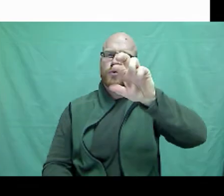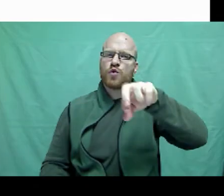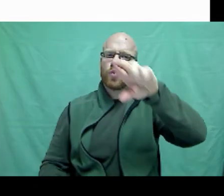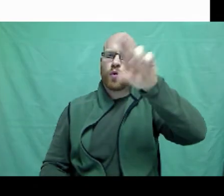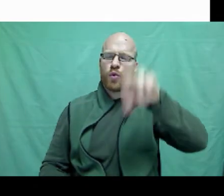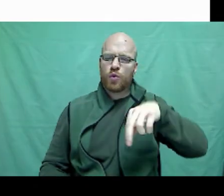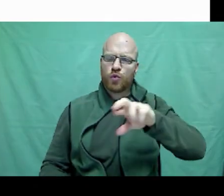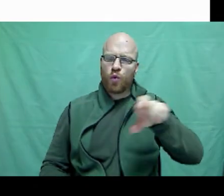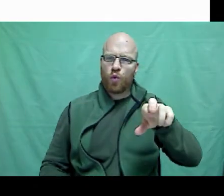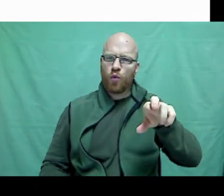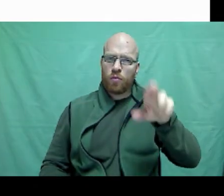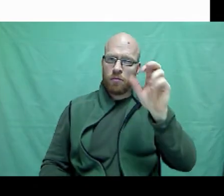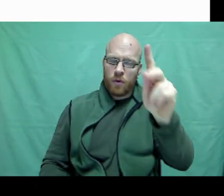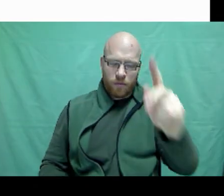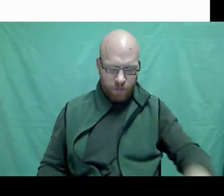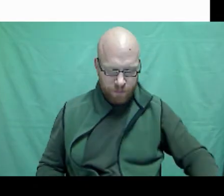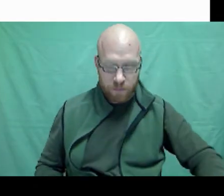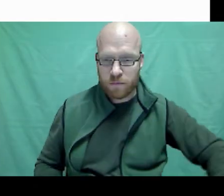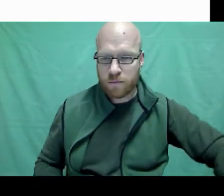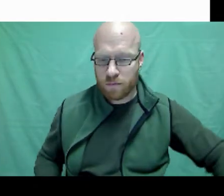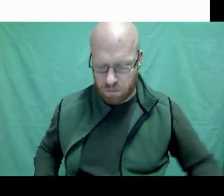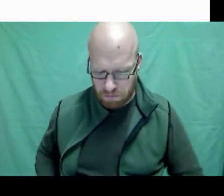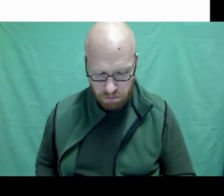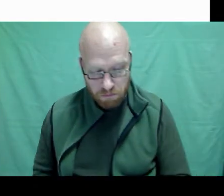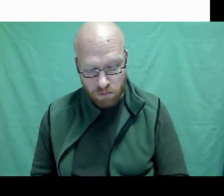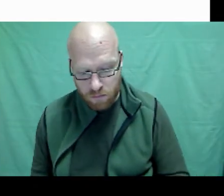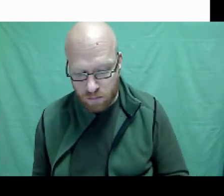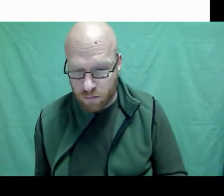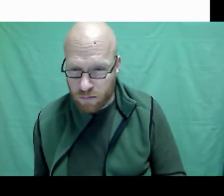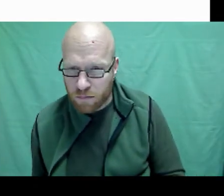to break up a square root and say the square root of 16 over the squared of 25.